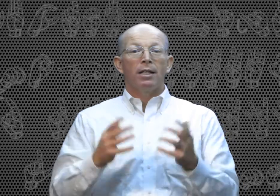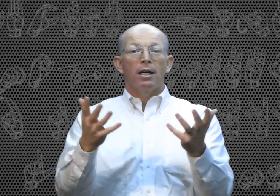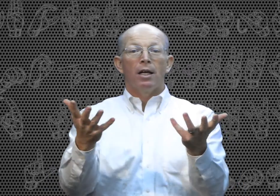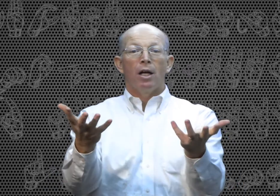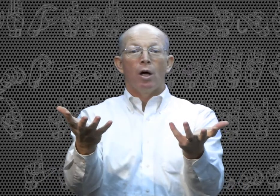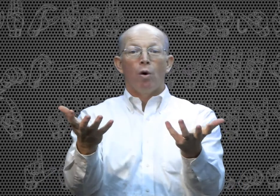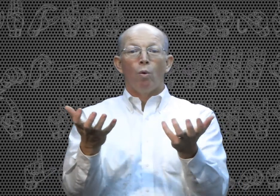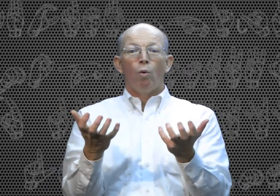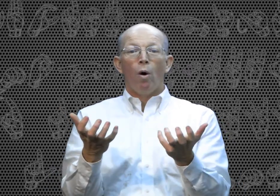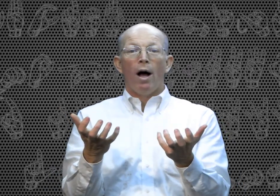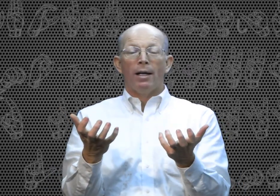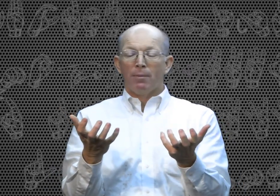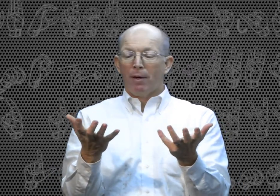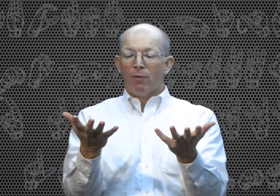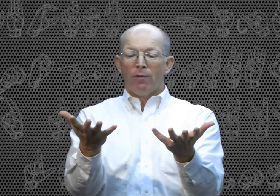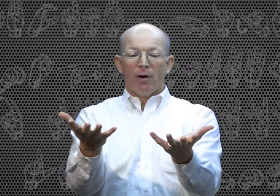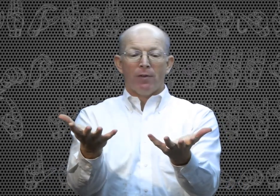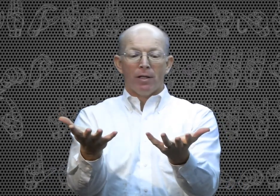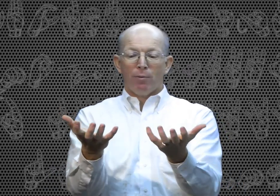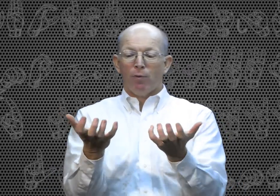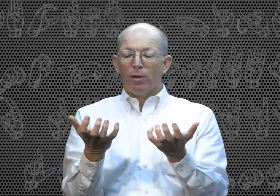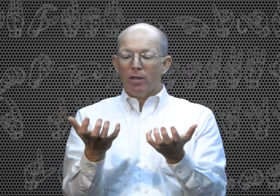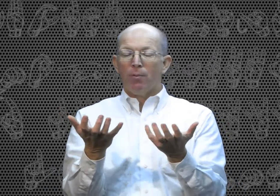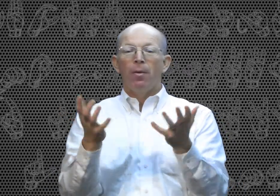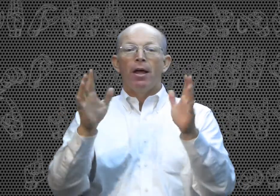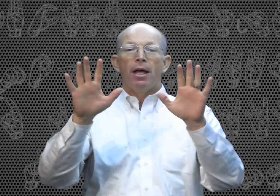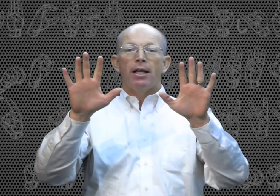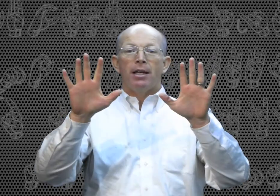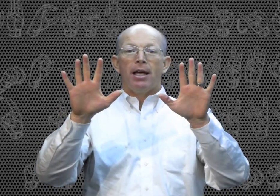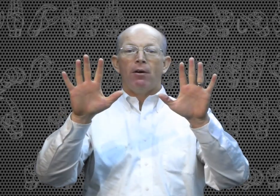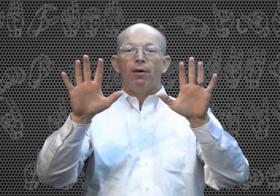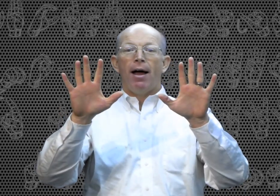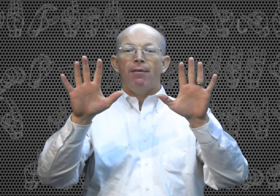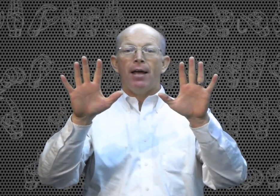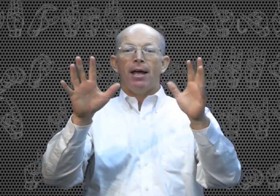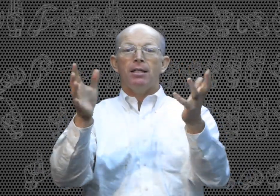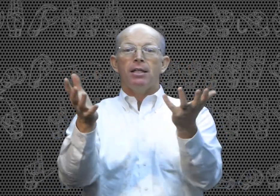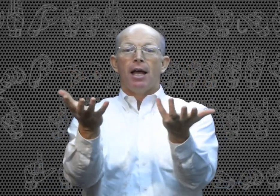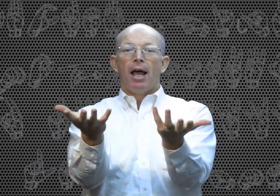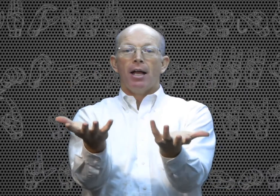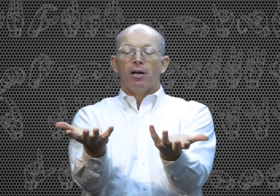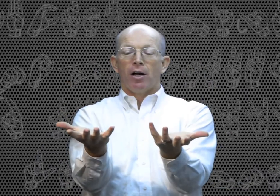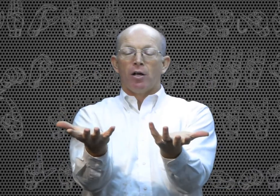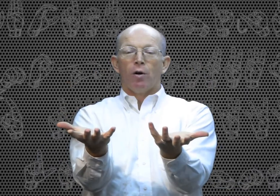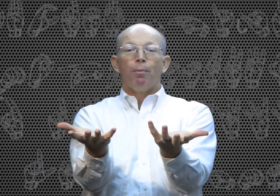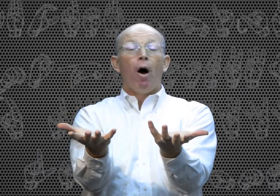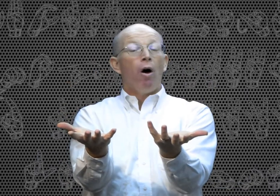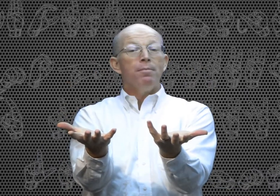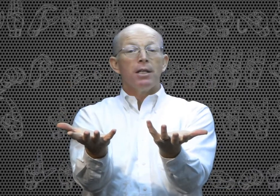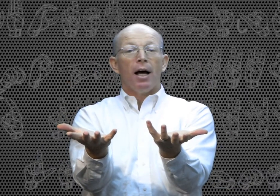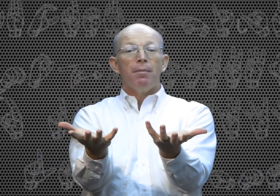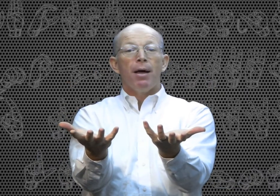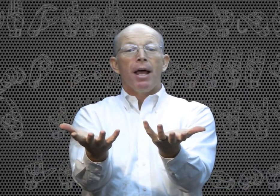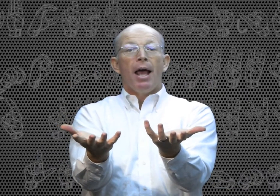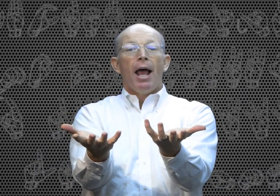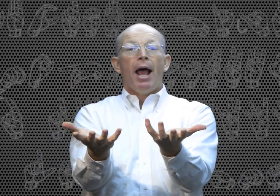WANT WANT - I believe we have covered this before too. You take your 5-hands and you are going to turn them palms up